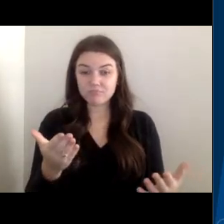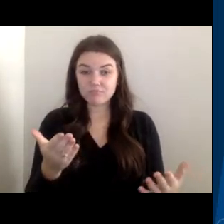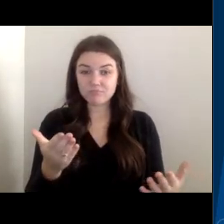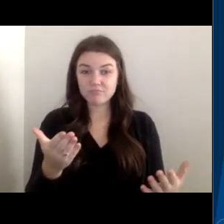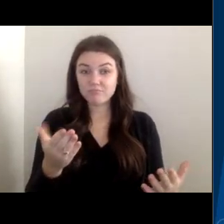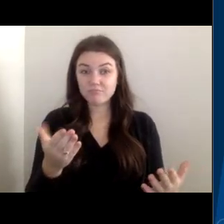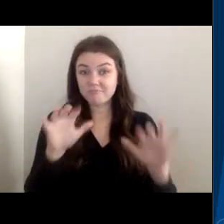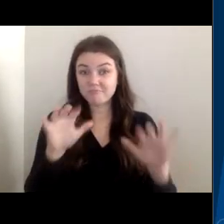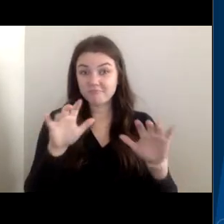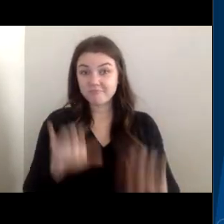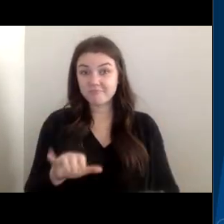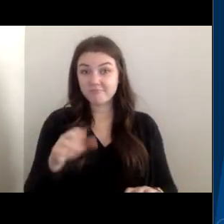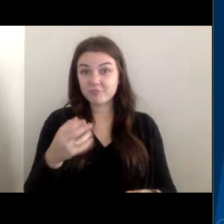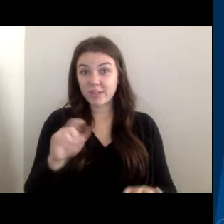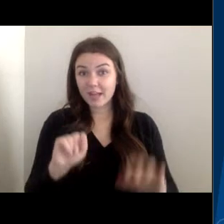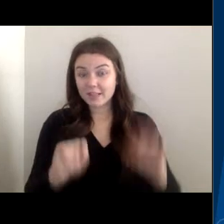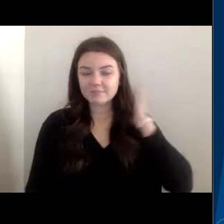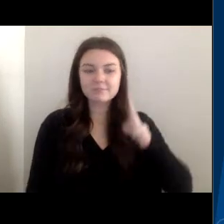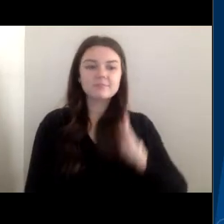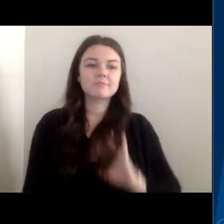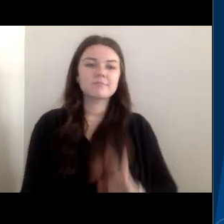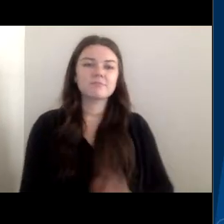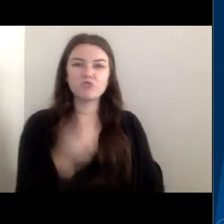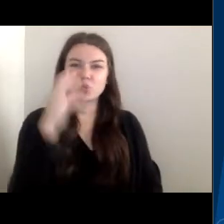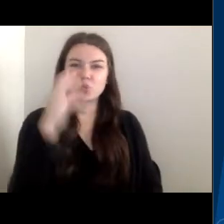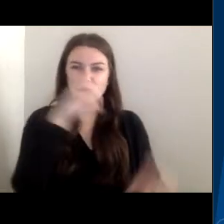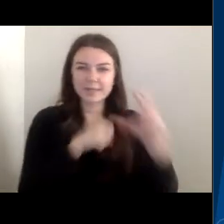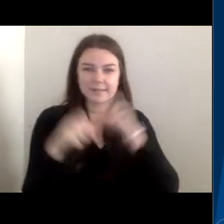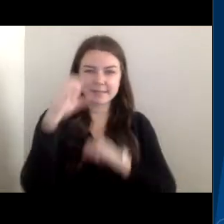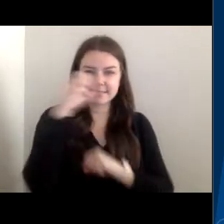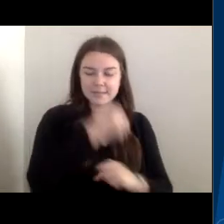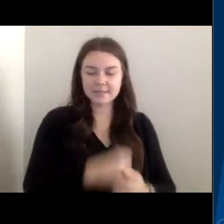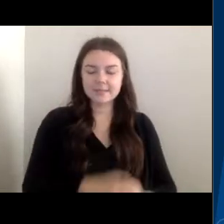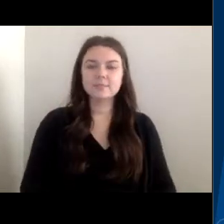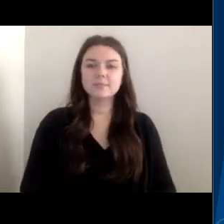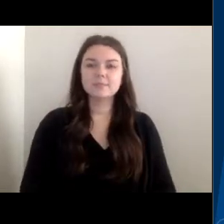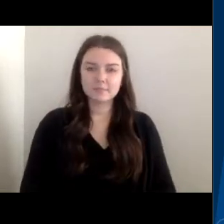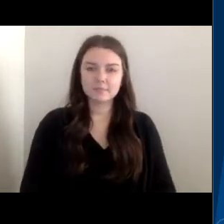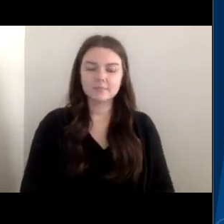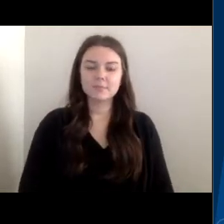type it into the chat. We've got a couple of guesses, Rachel had put in a guess.